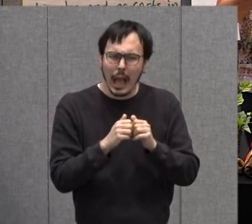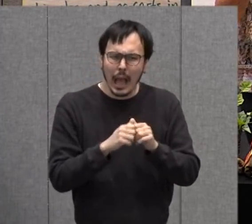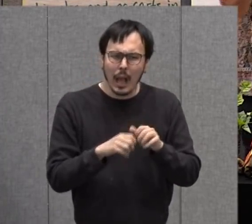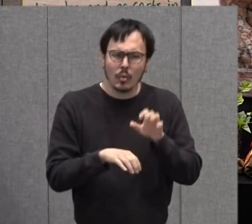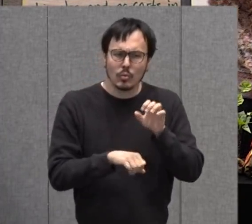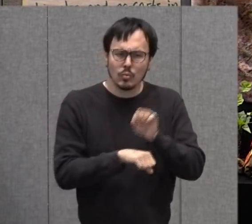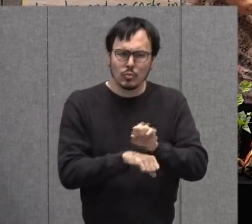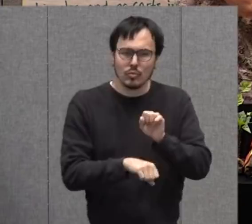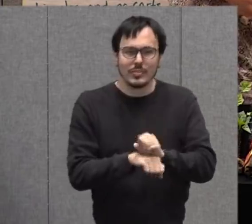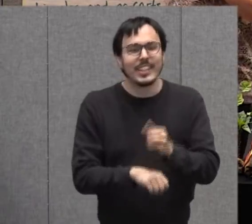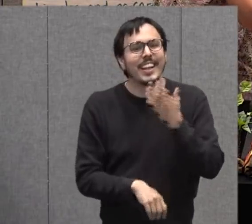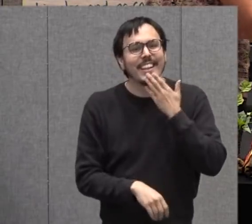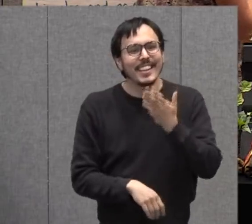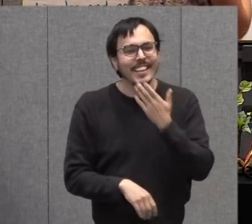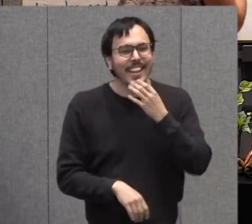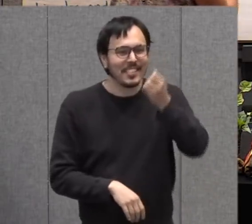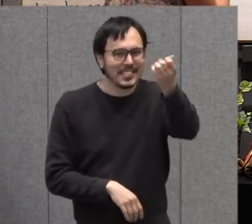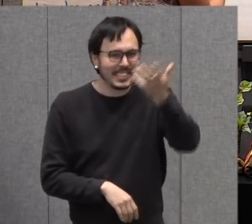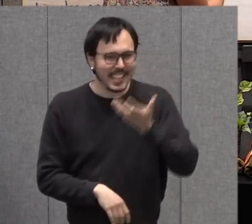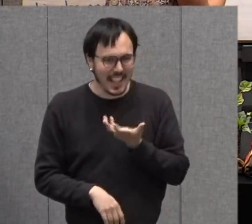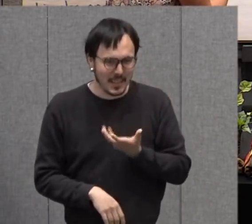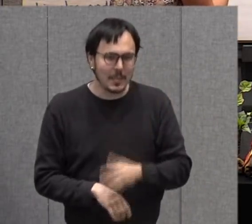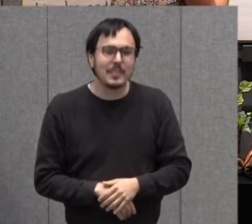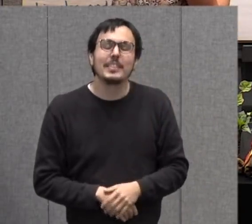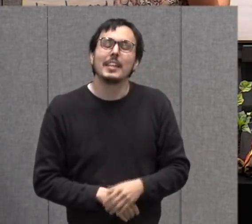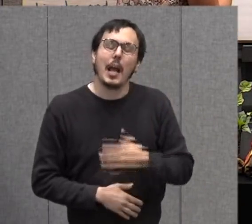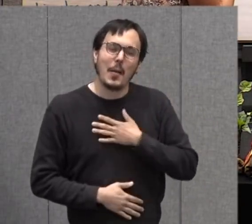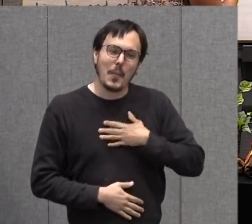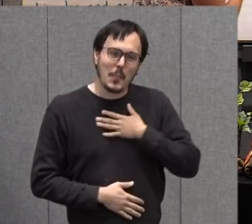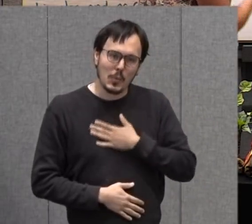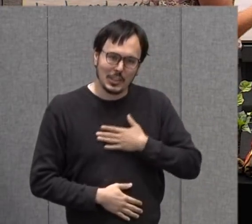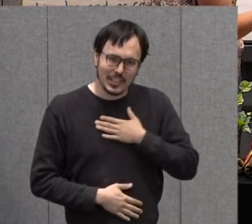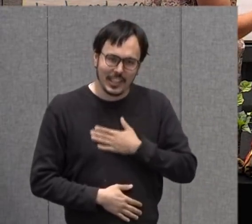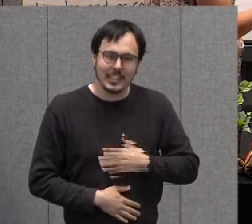Great, thank you for calling that out. I appreciate it. So, we were told,